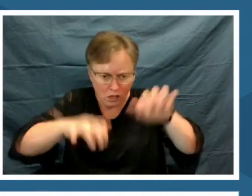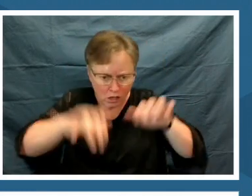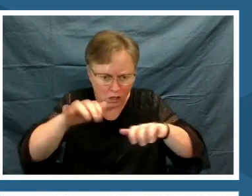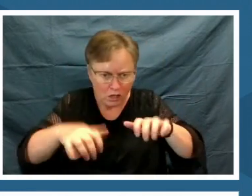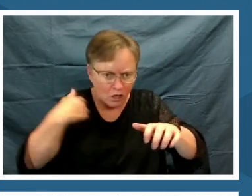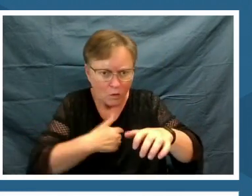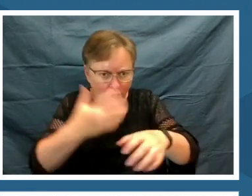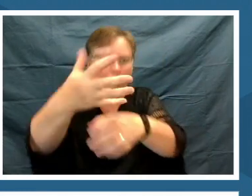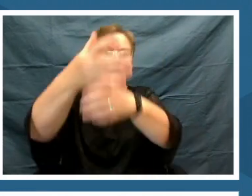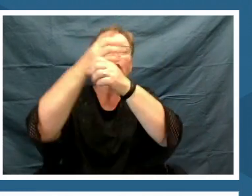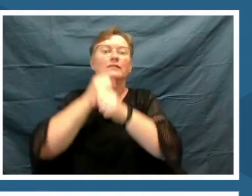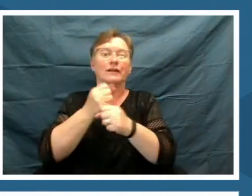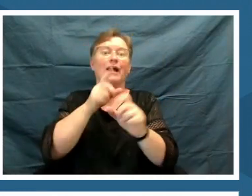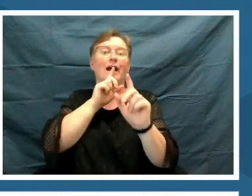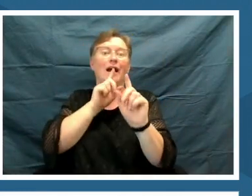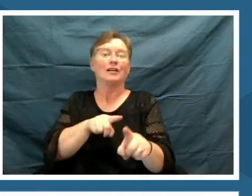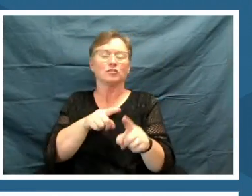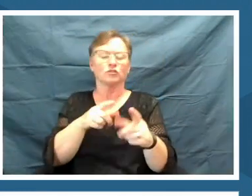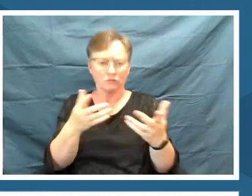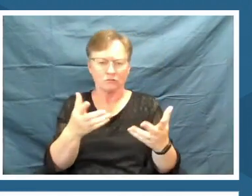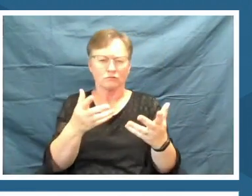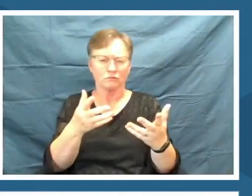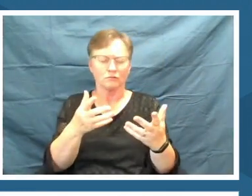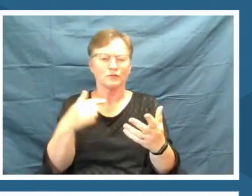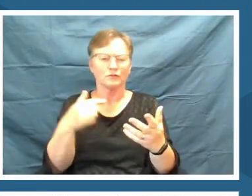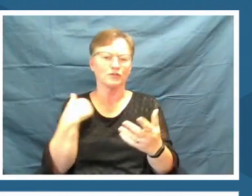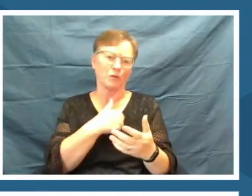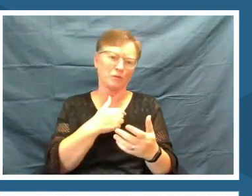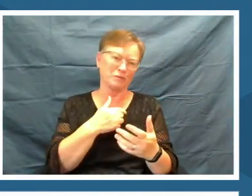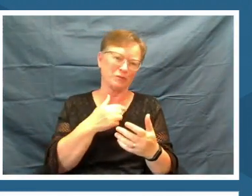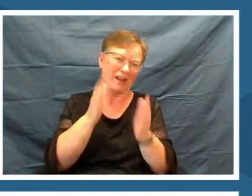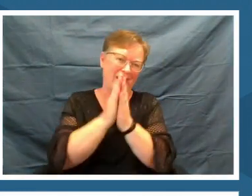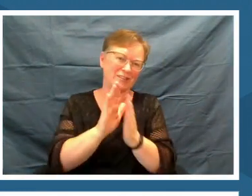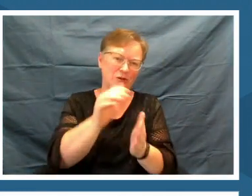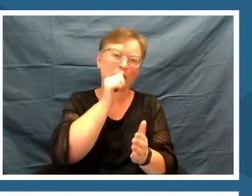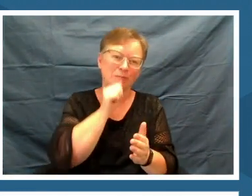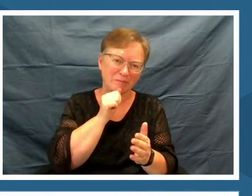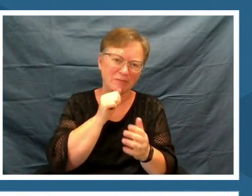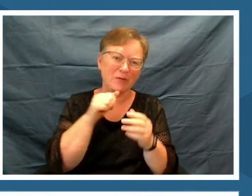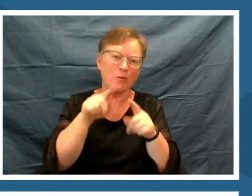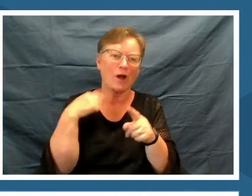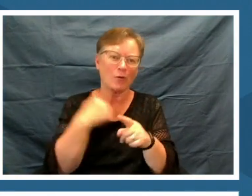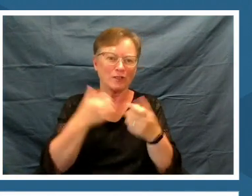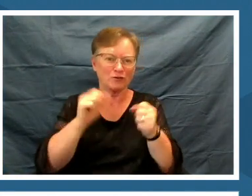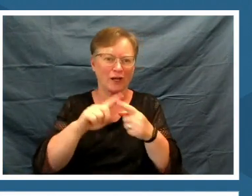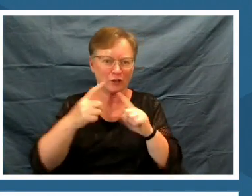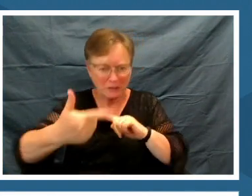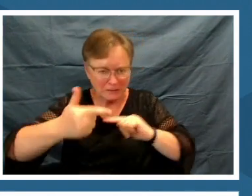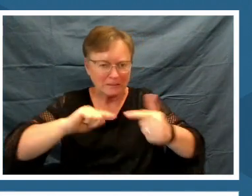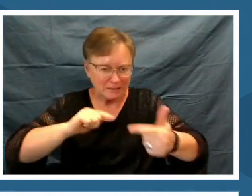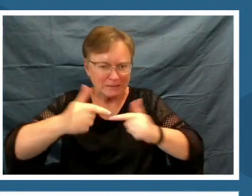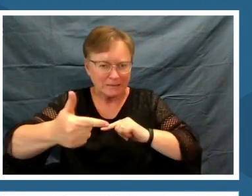this seamlessly our first question and oh by the way if